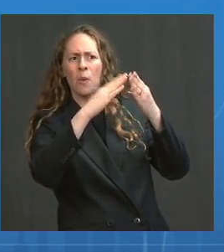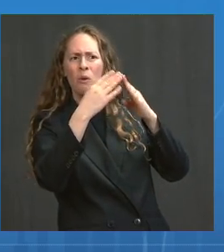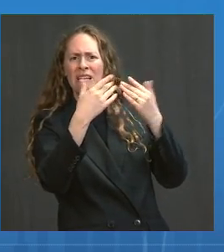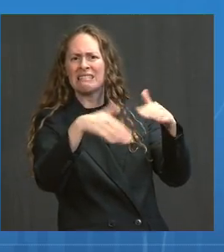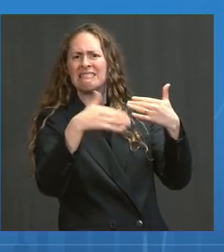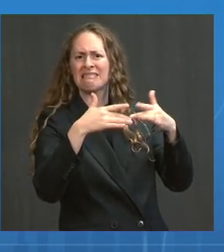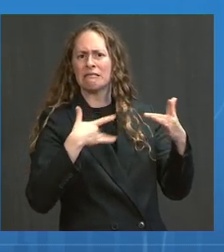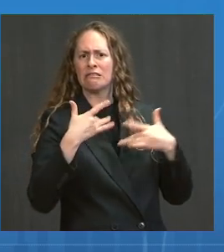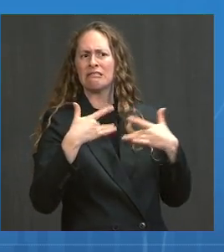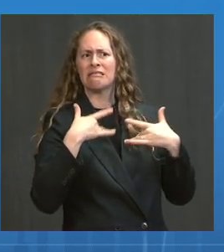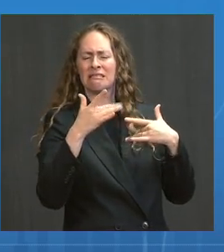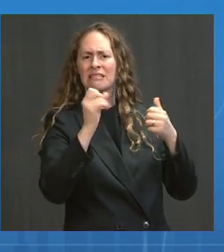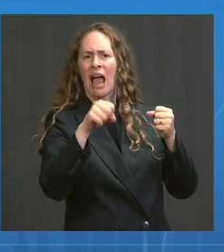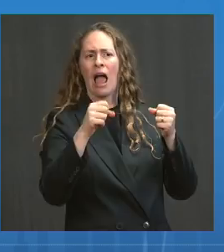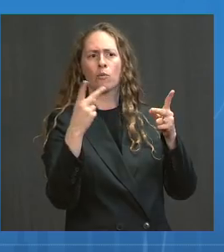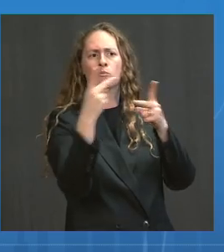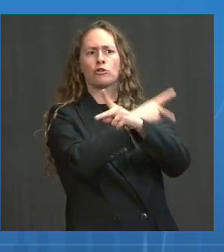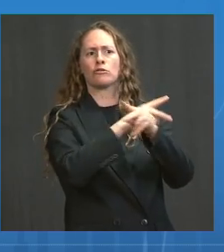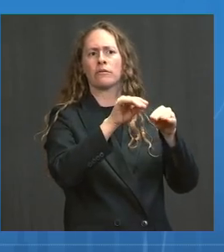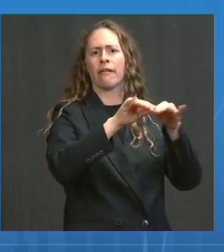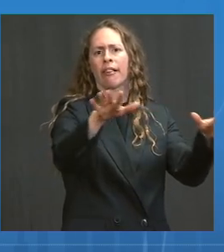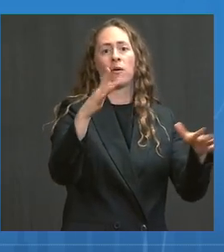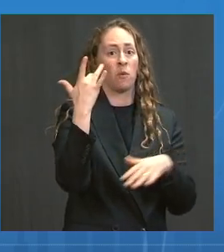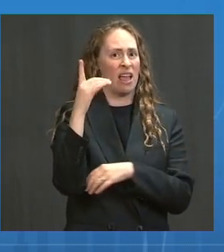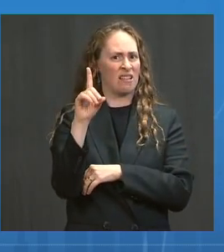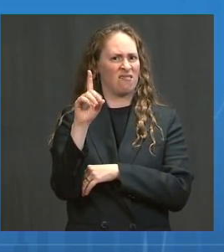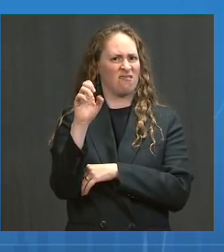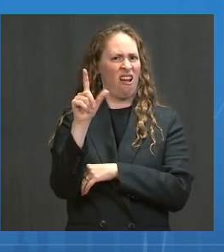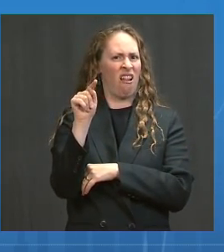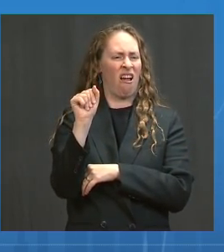due to the spread of the Delta variant and their low vaccination rate.